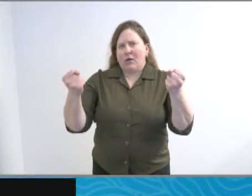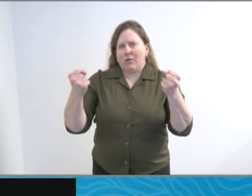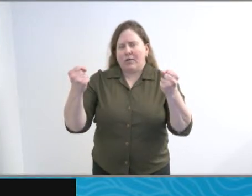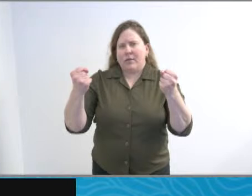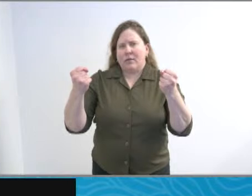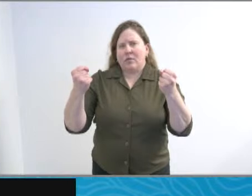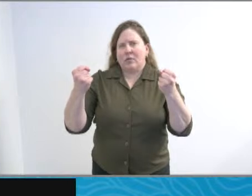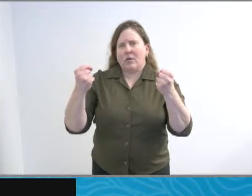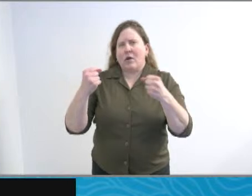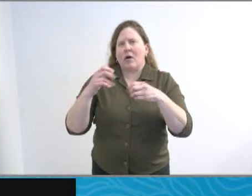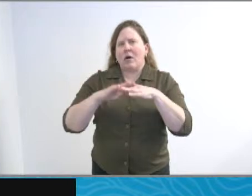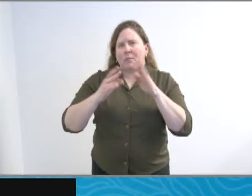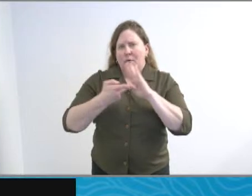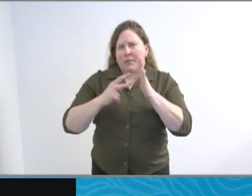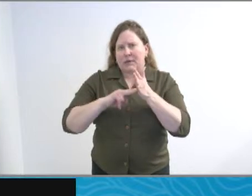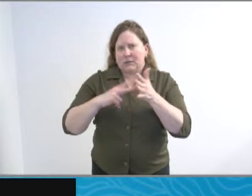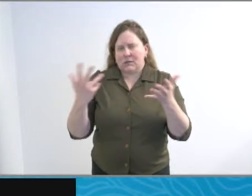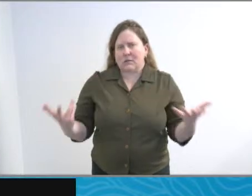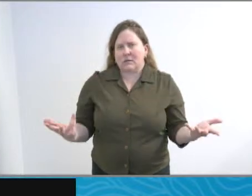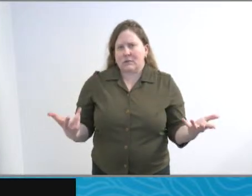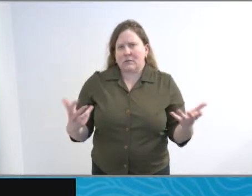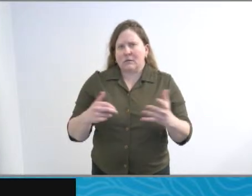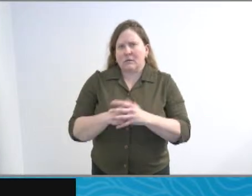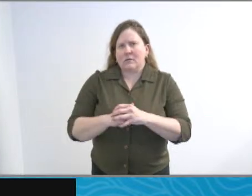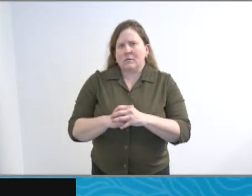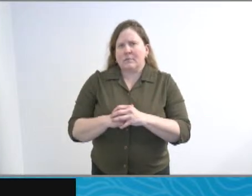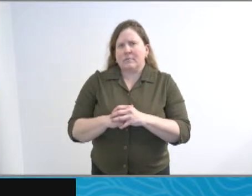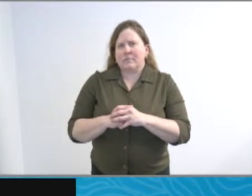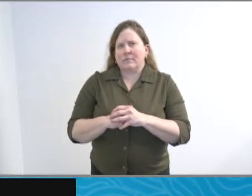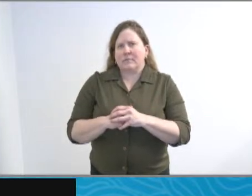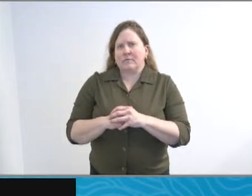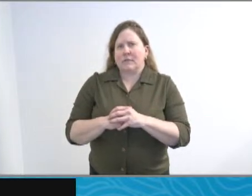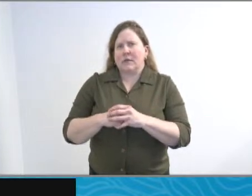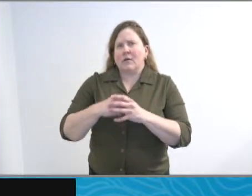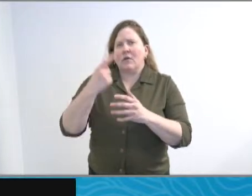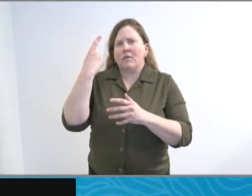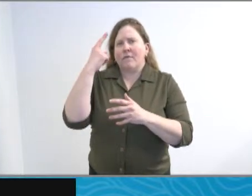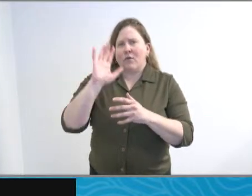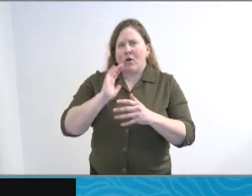with the pandemic, everybody, we know that to be true for our families and students